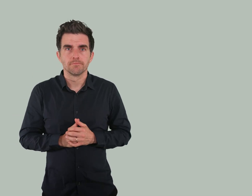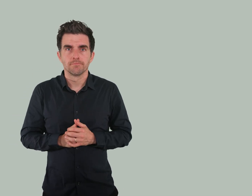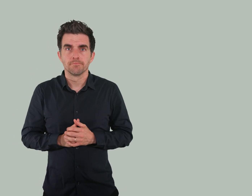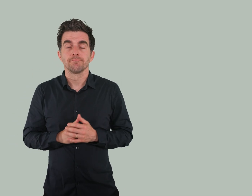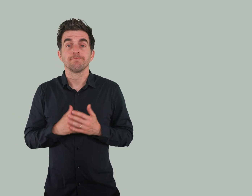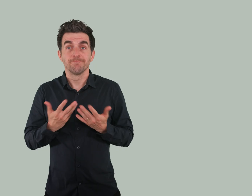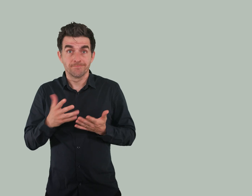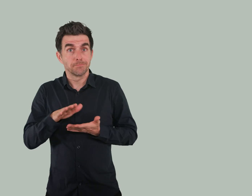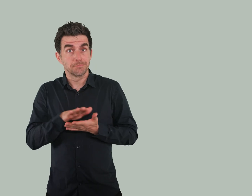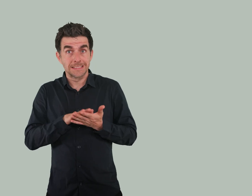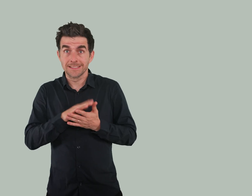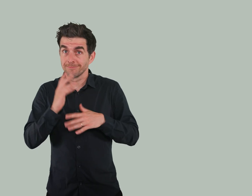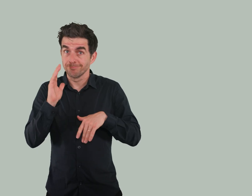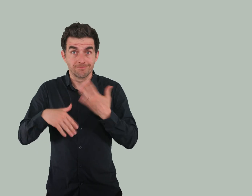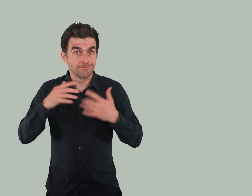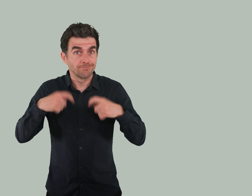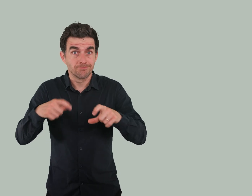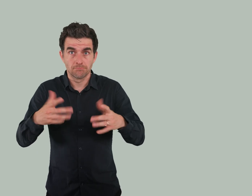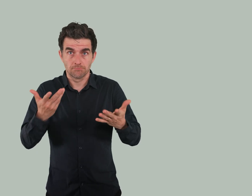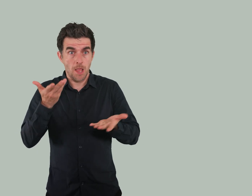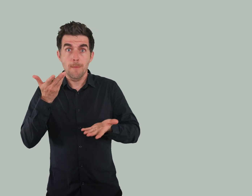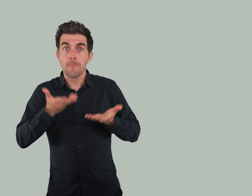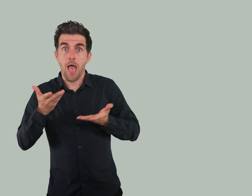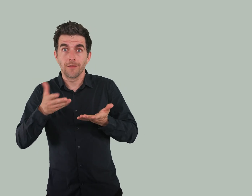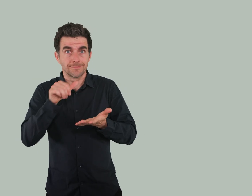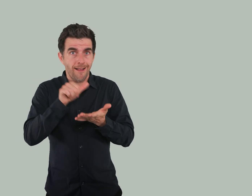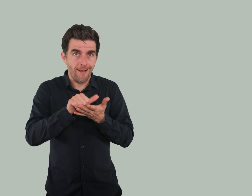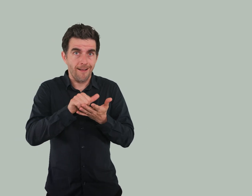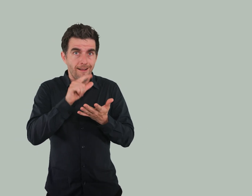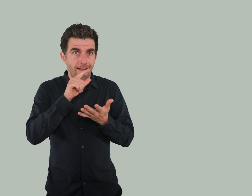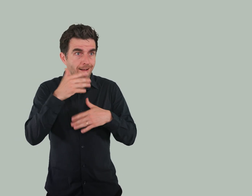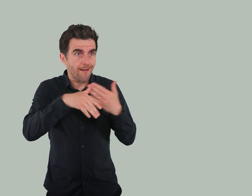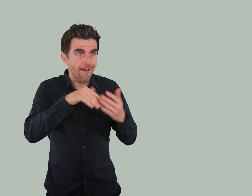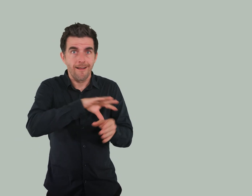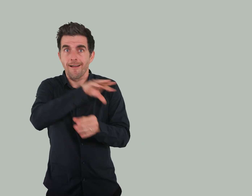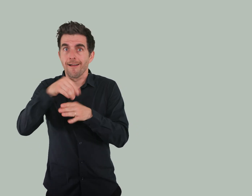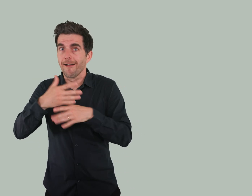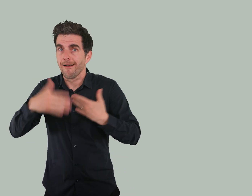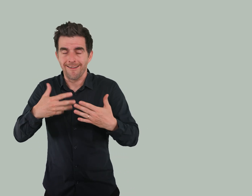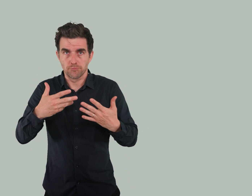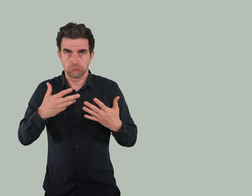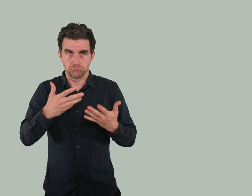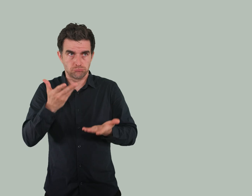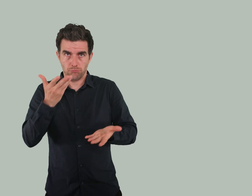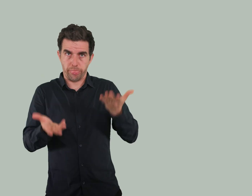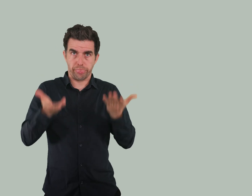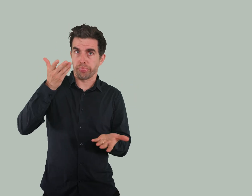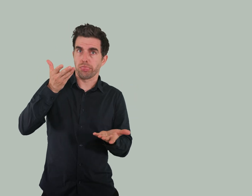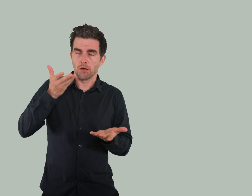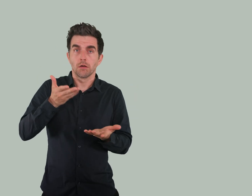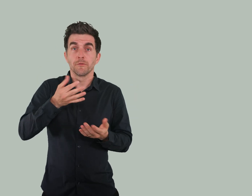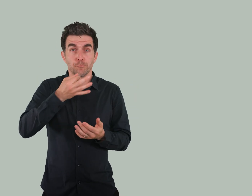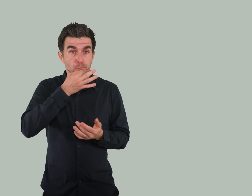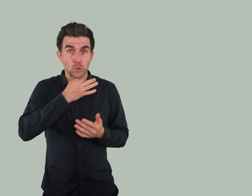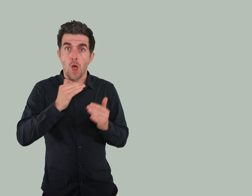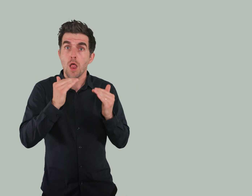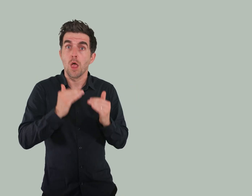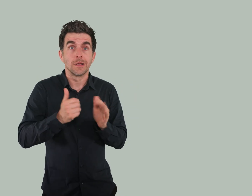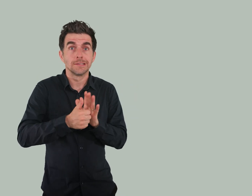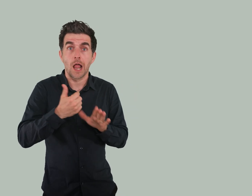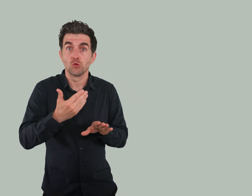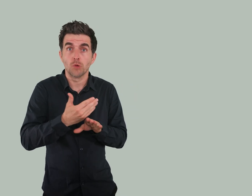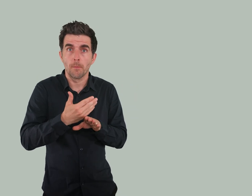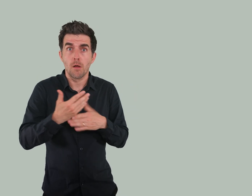The result is a growing imbalance: fewer lower-skilled jobs,